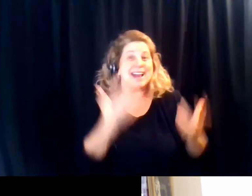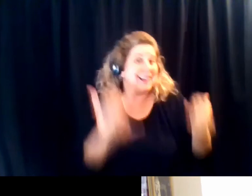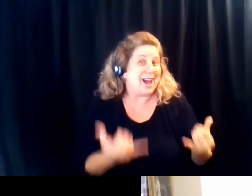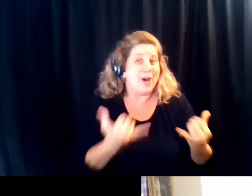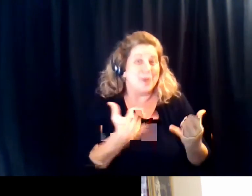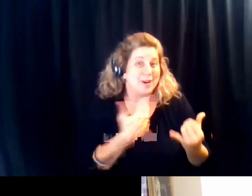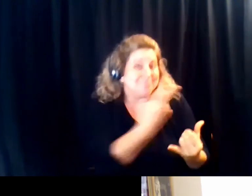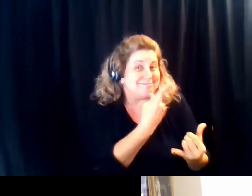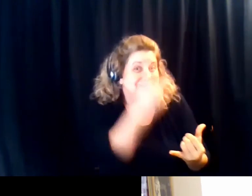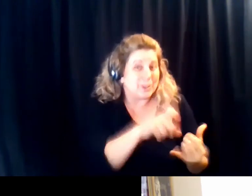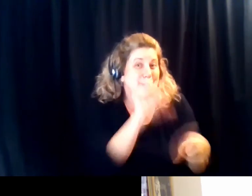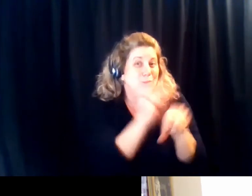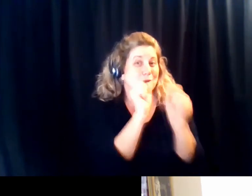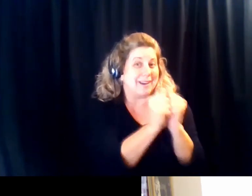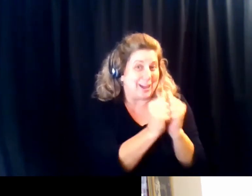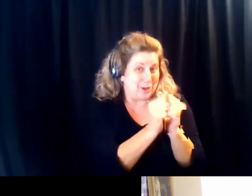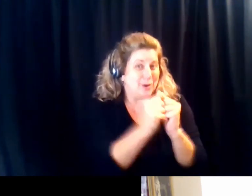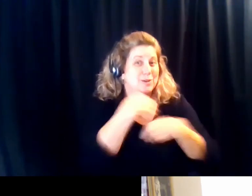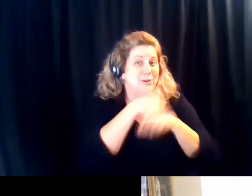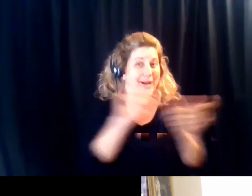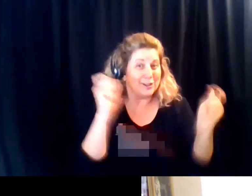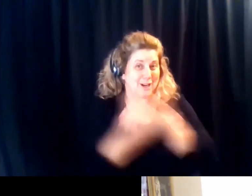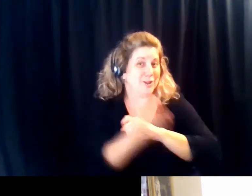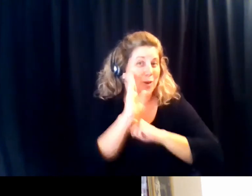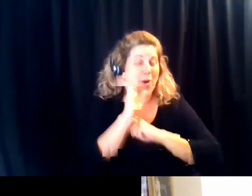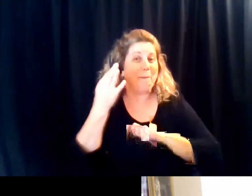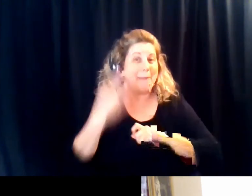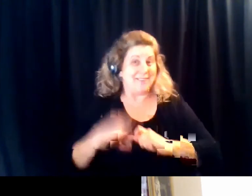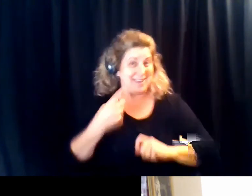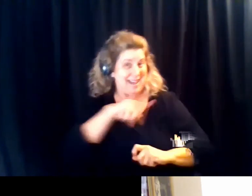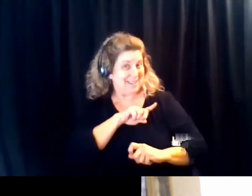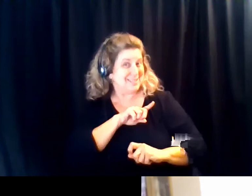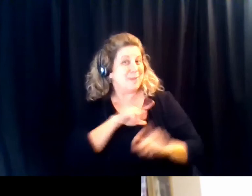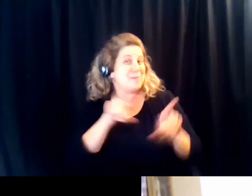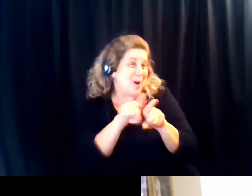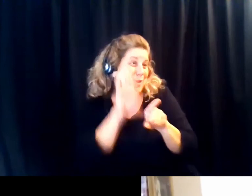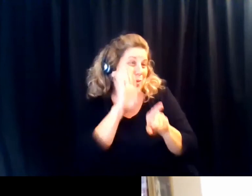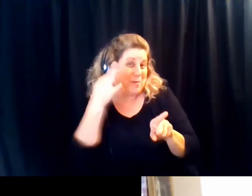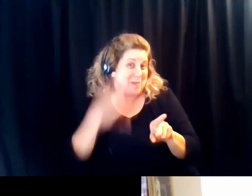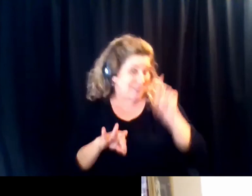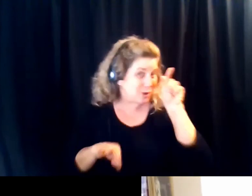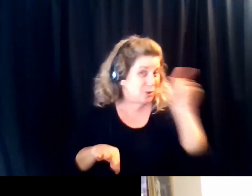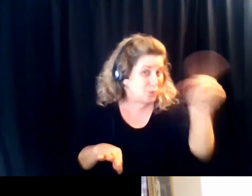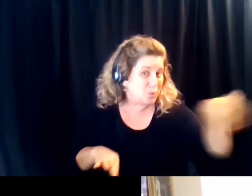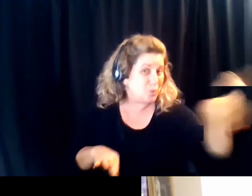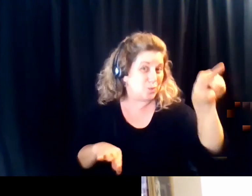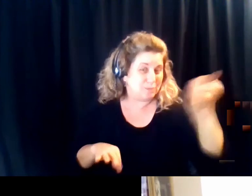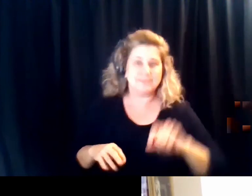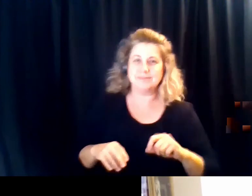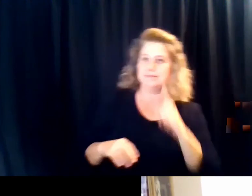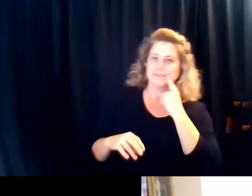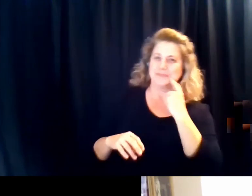Judith Heumann: If someone doesn't know I'm a person. Their problem. I don't want to be called abled because there's a for me.